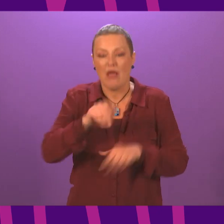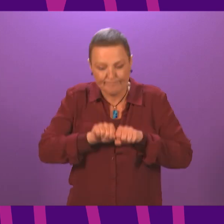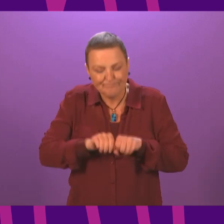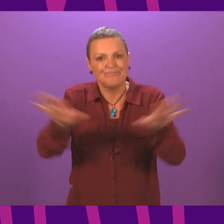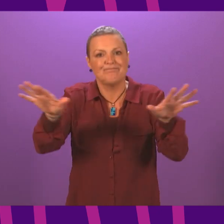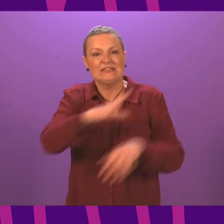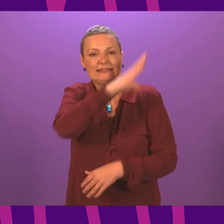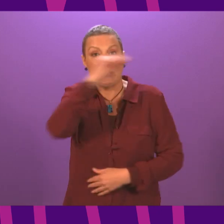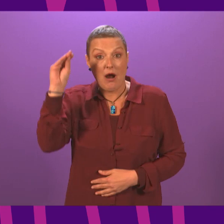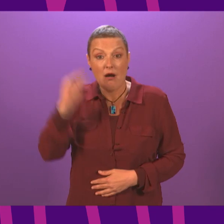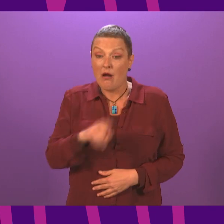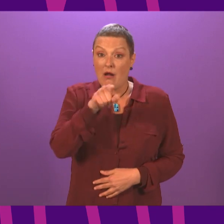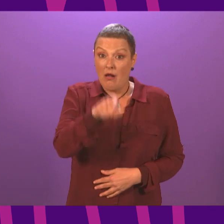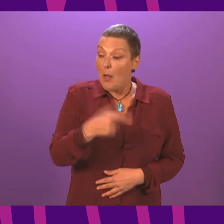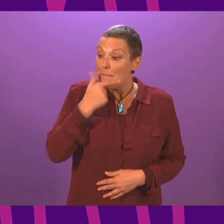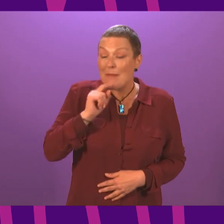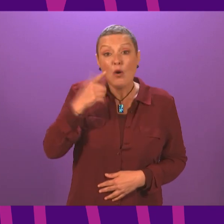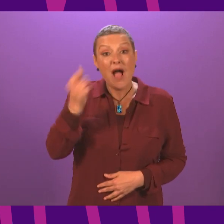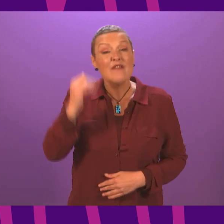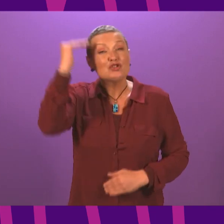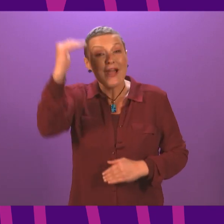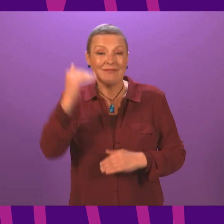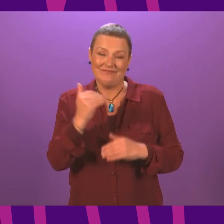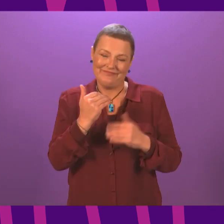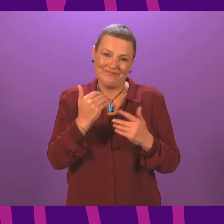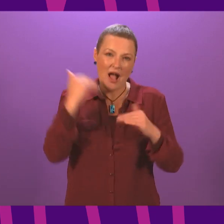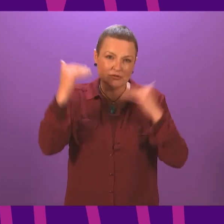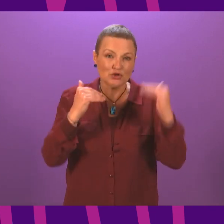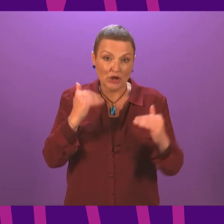who currently receive child disability living allowance and PIP, will begin to transfer